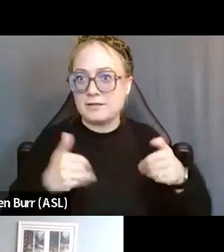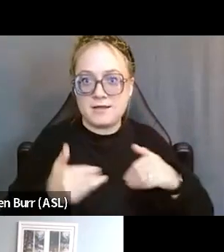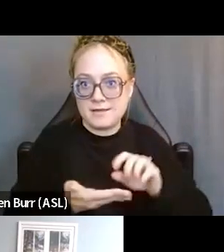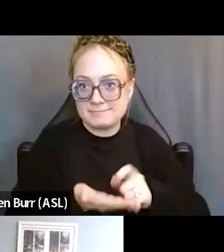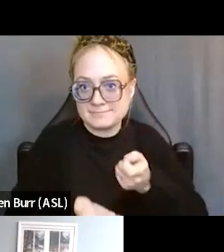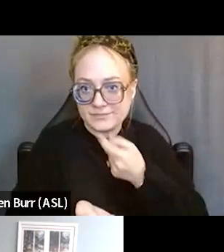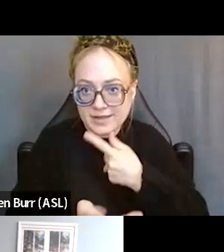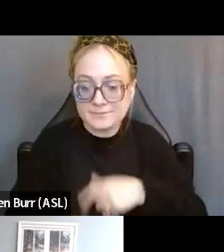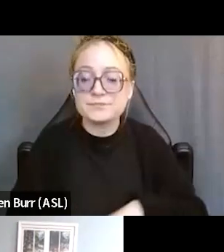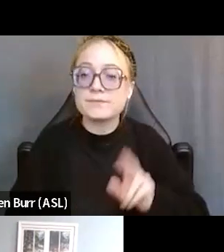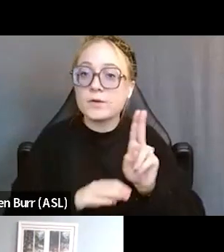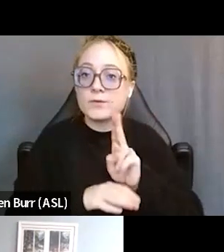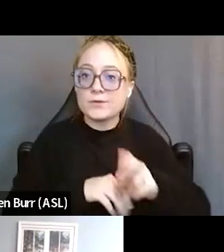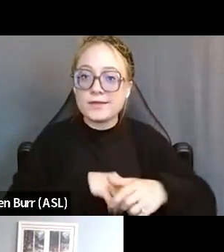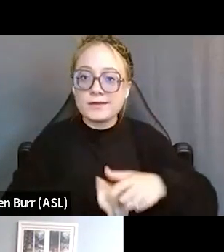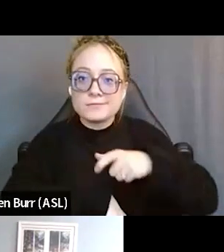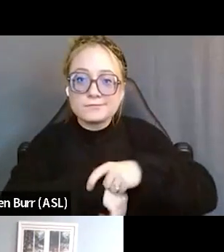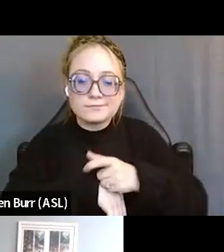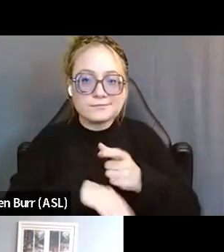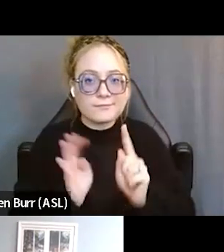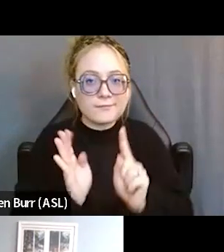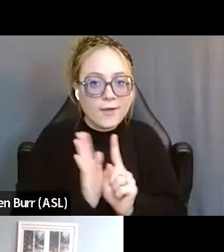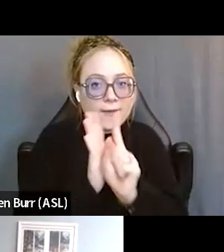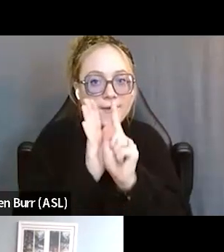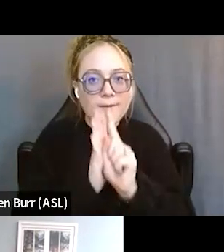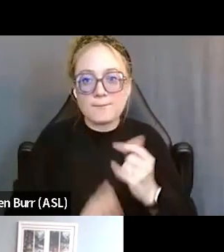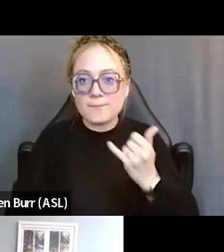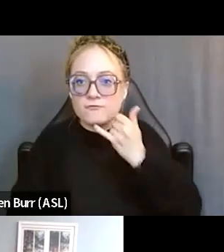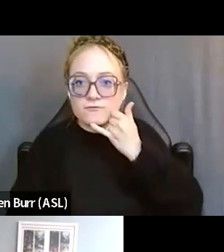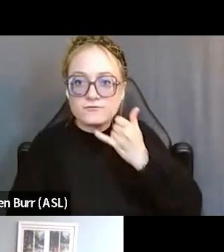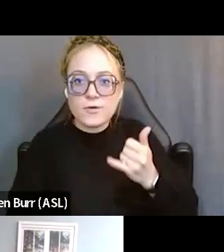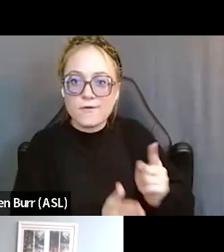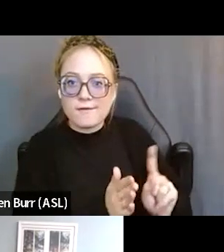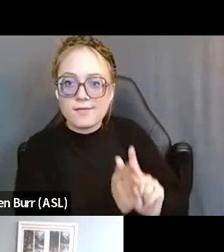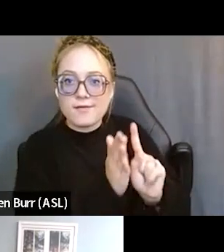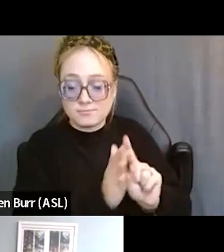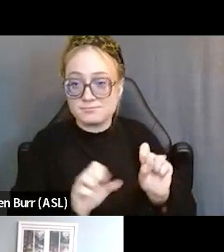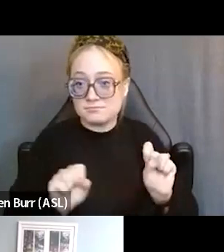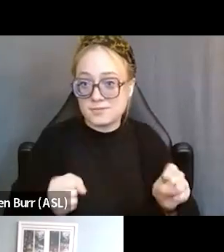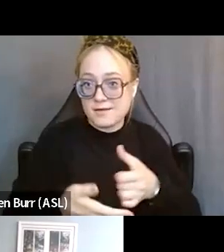your watch or your phone can be helpful. And then also, you know, linking,